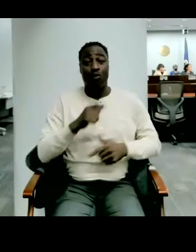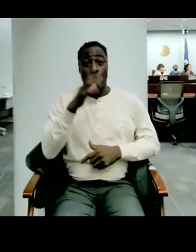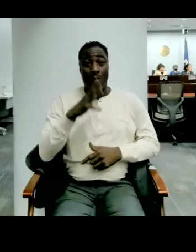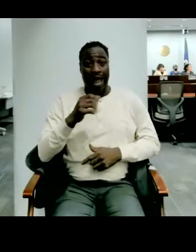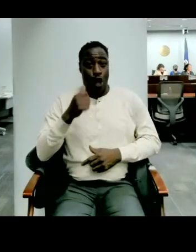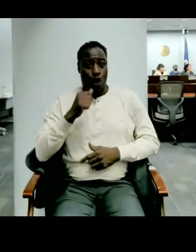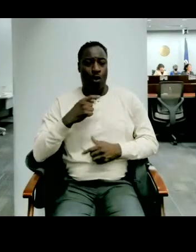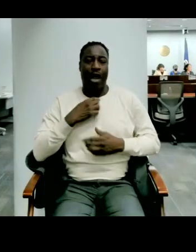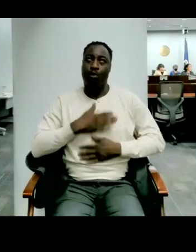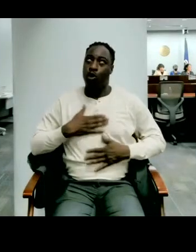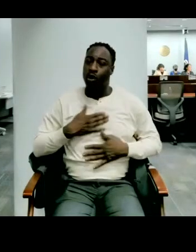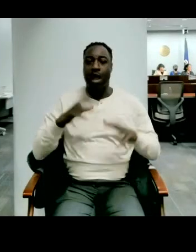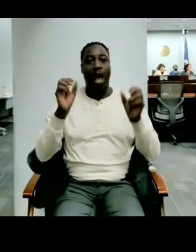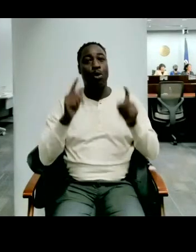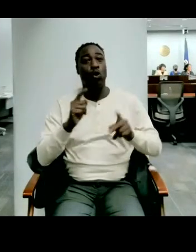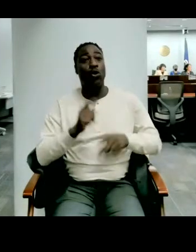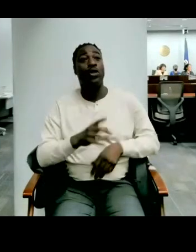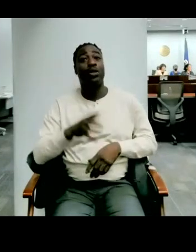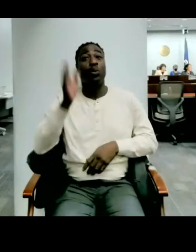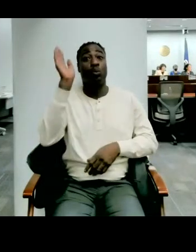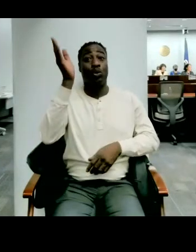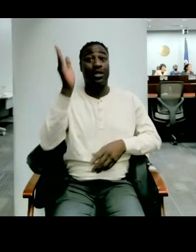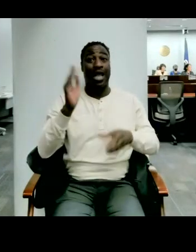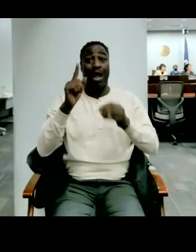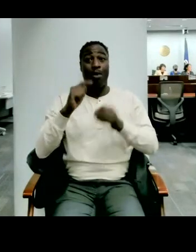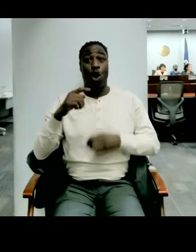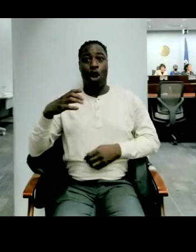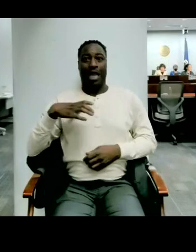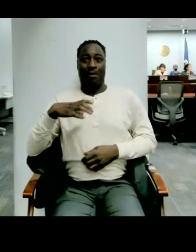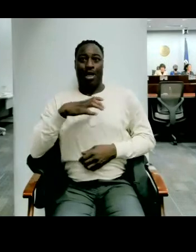appreciate the opportunity to speak to you about the Commission's next Strategic Plan.